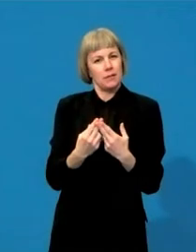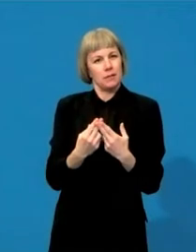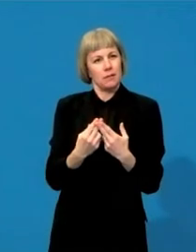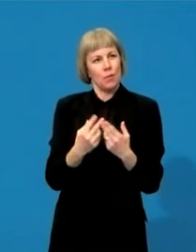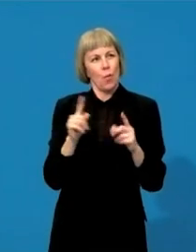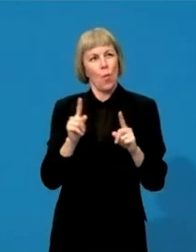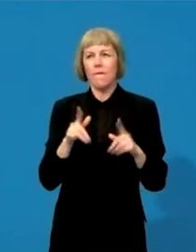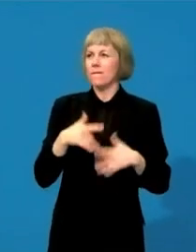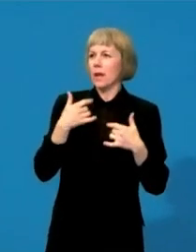away from Country?